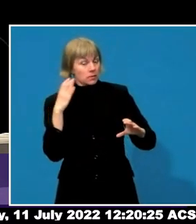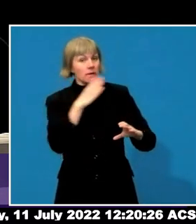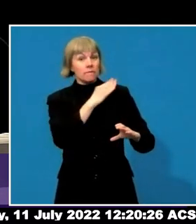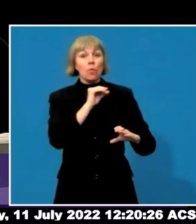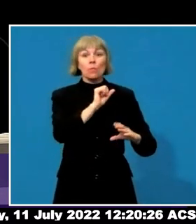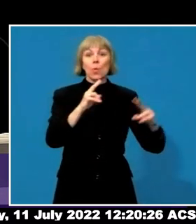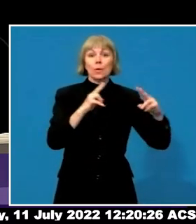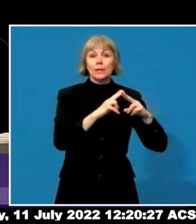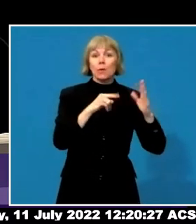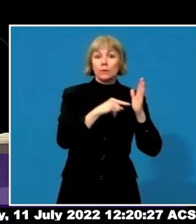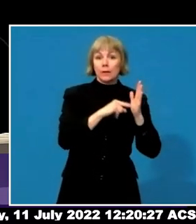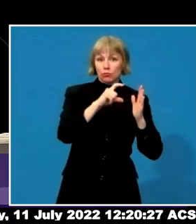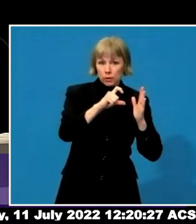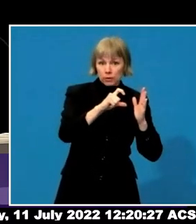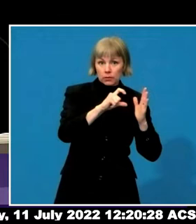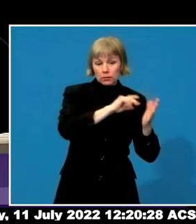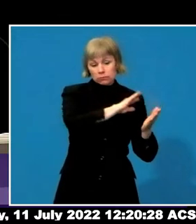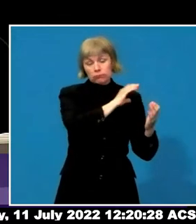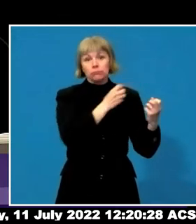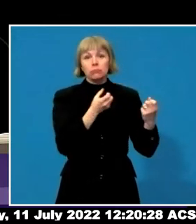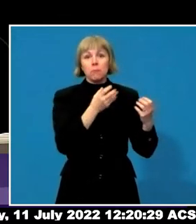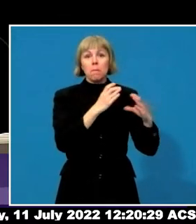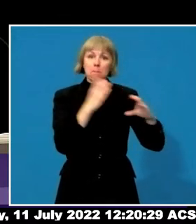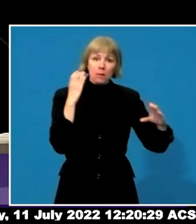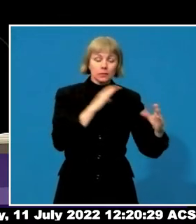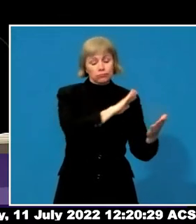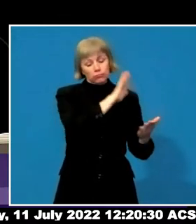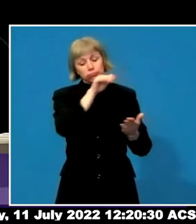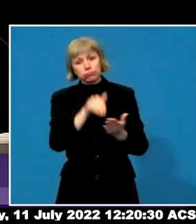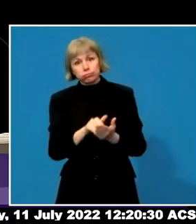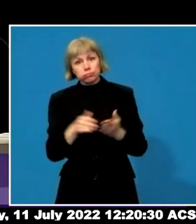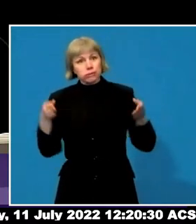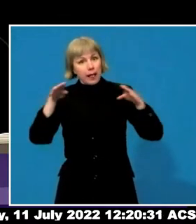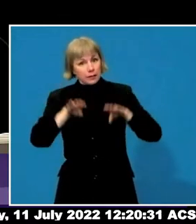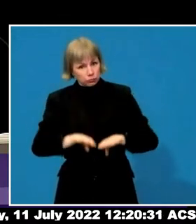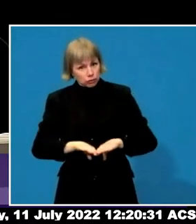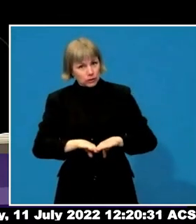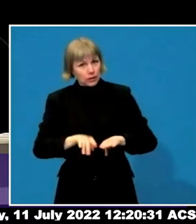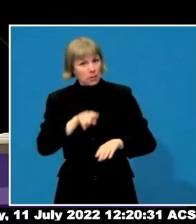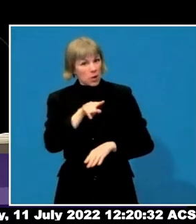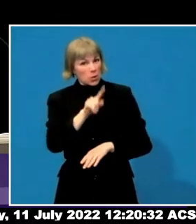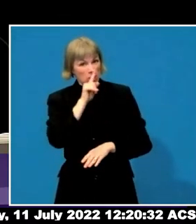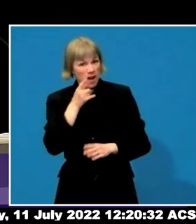Springs? But it doesn't have a lift or anything like that? Yeah, no. MS TARRAGO: So, it's not very easy.